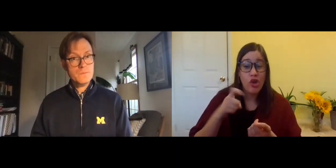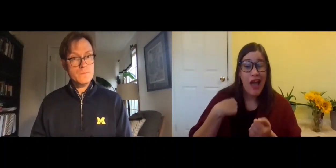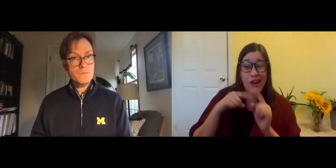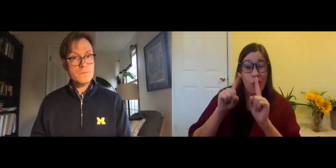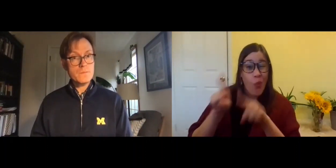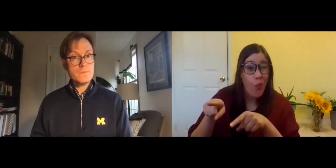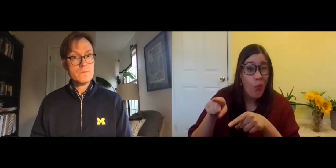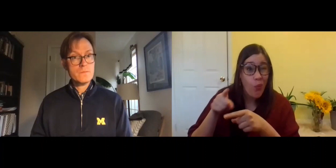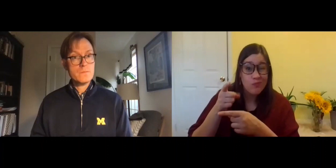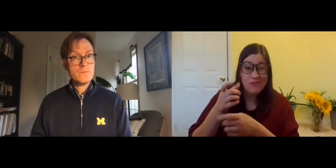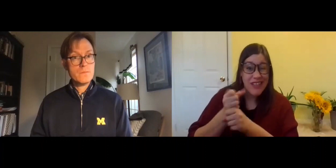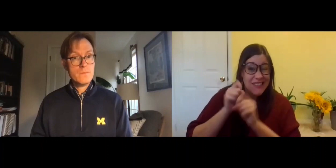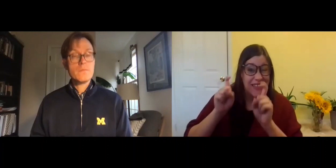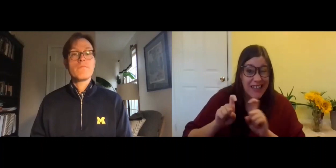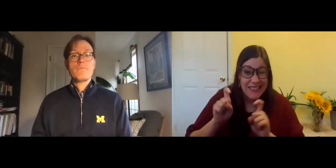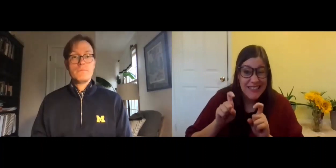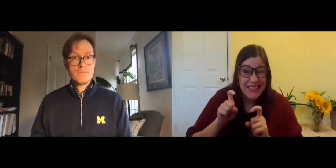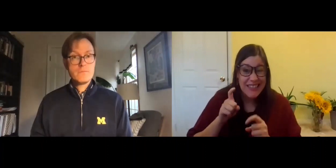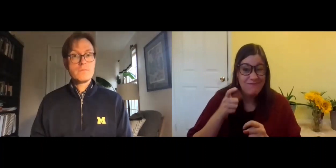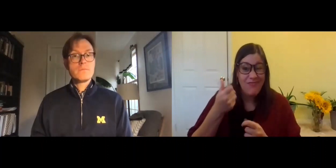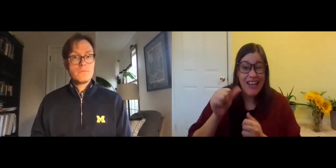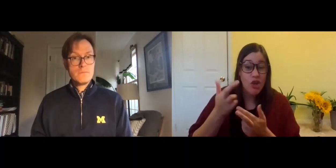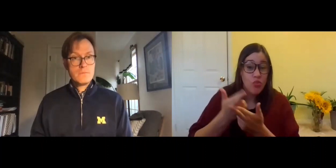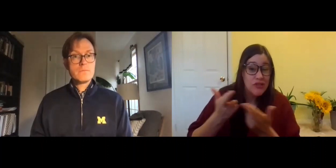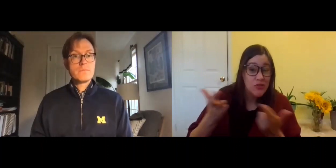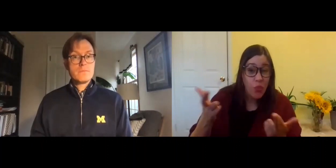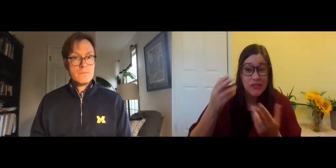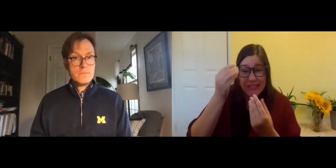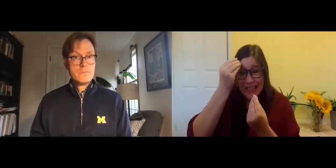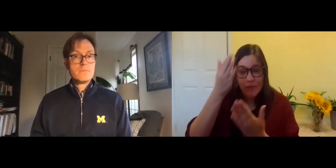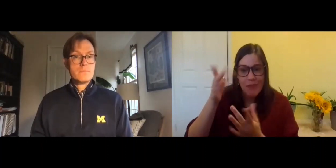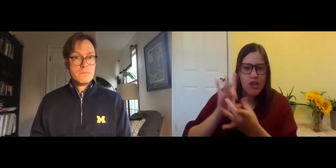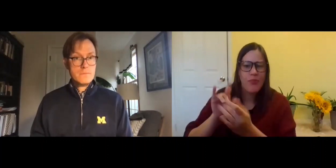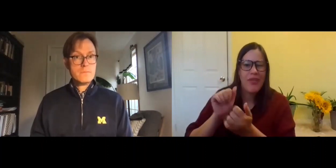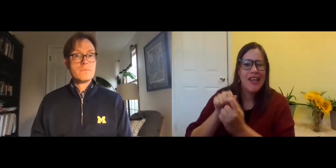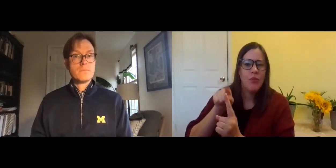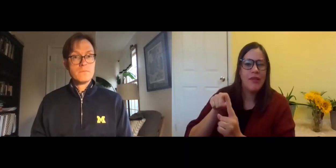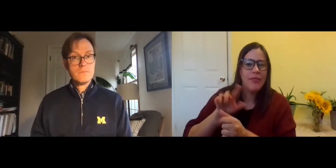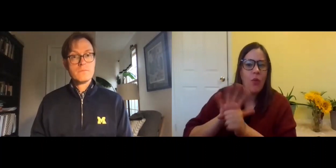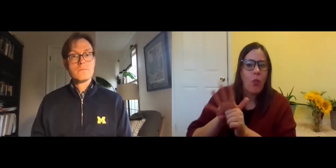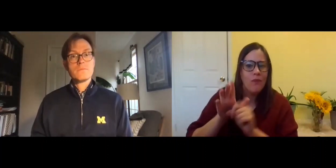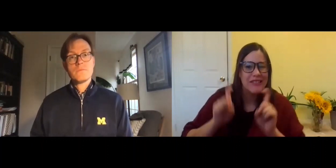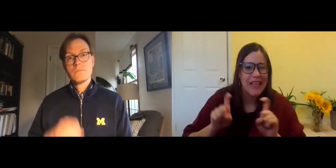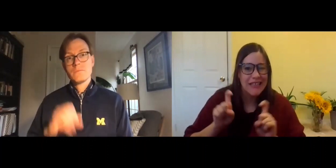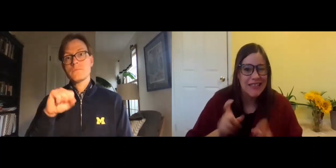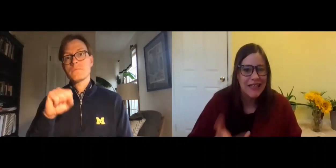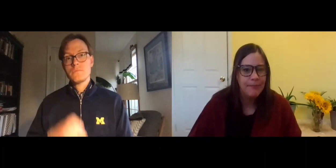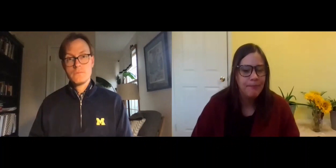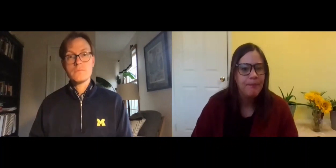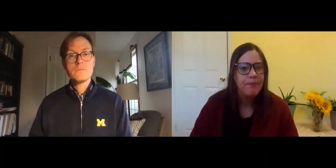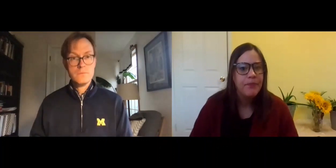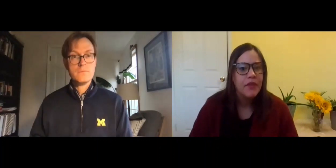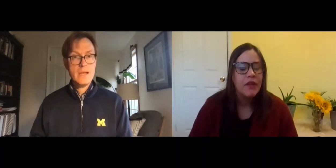Annie Urasky: Where should I go if I need to get tested or if I need some resources